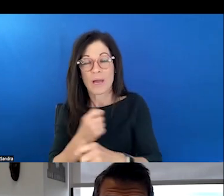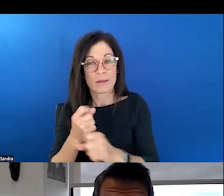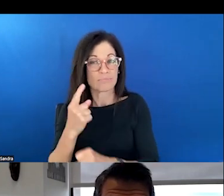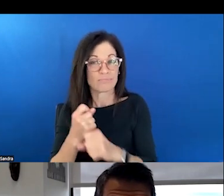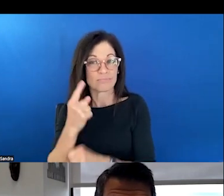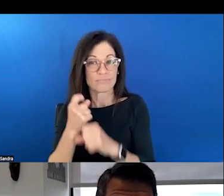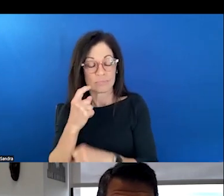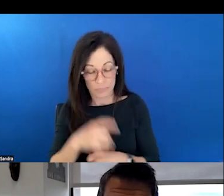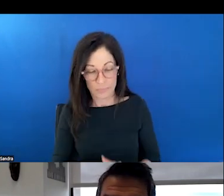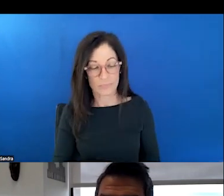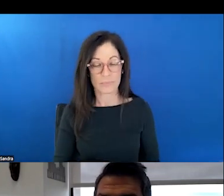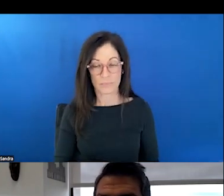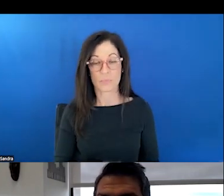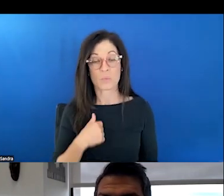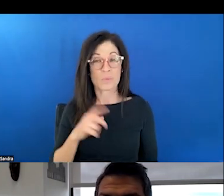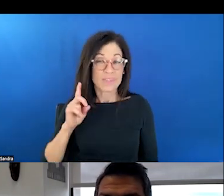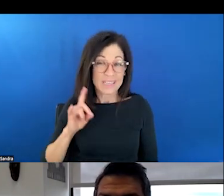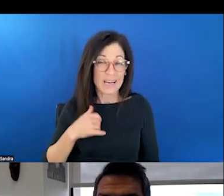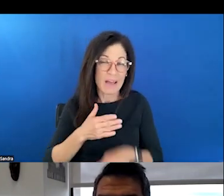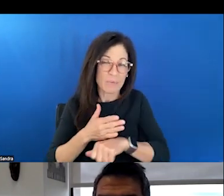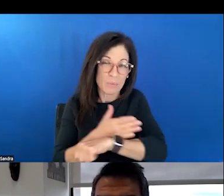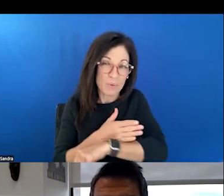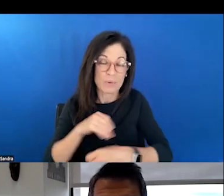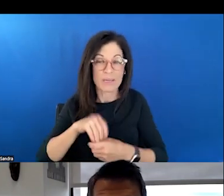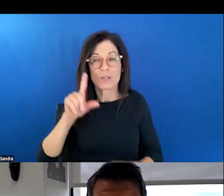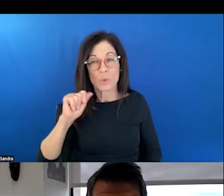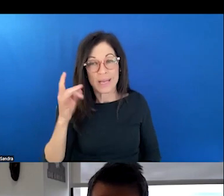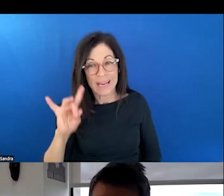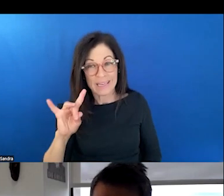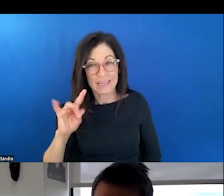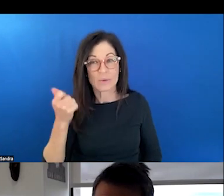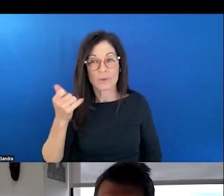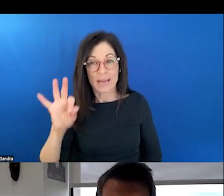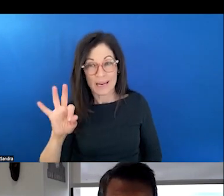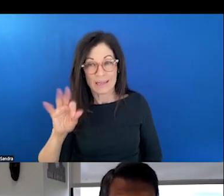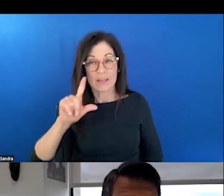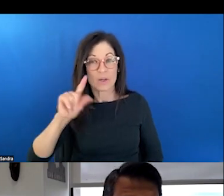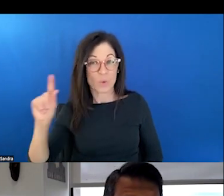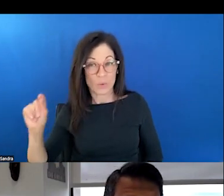WE HAD AN IMPROVEMENT IN 2018 AND 19 AND 20, BUT COMING OUT OF